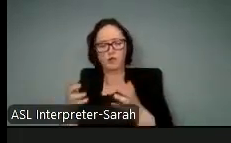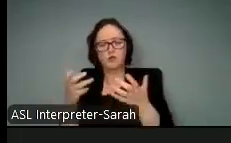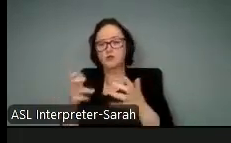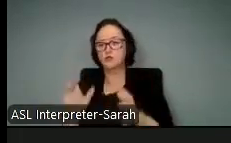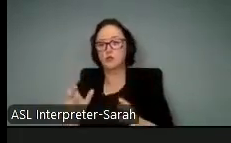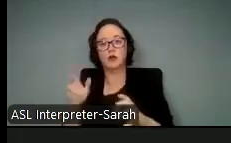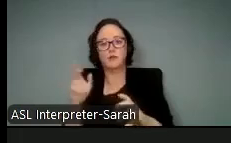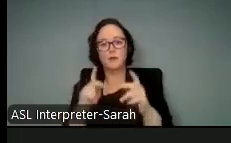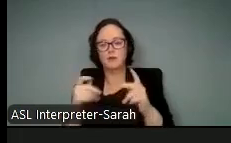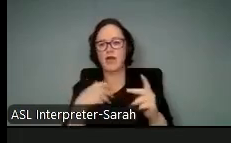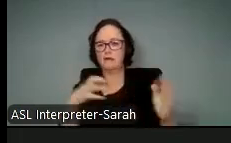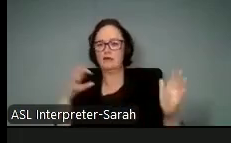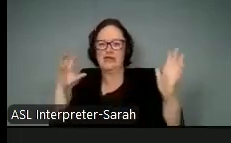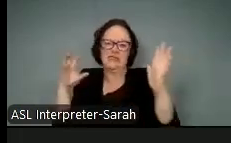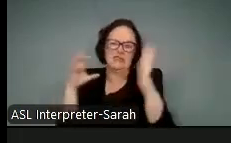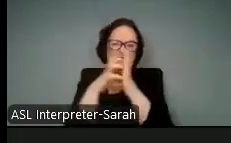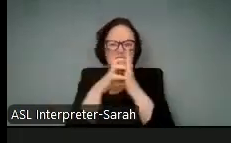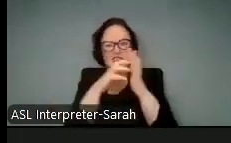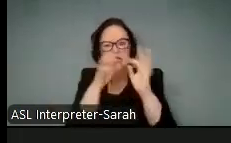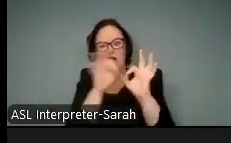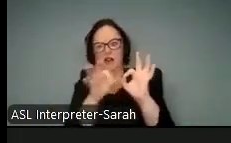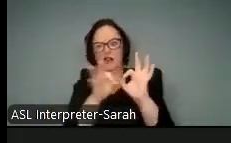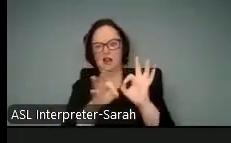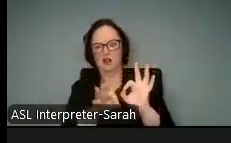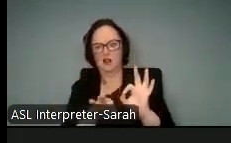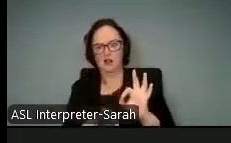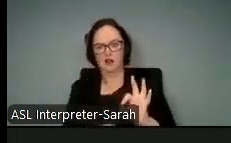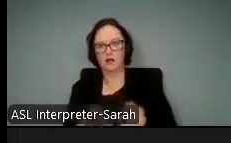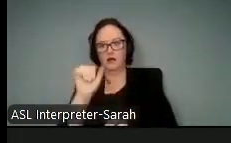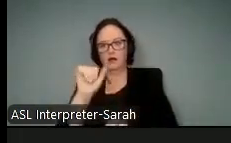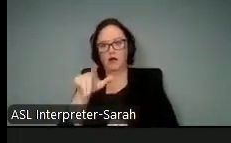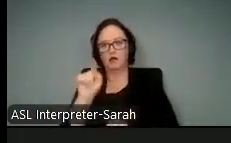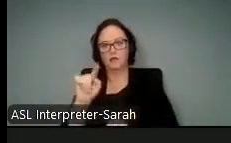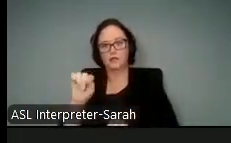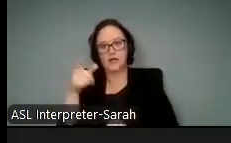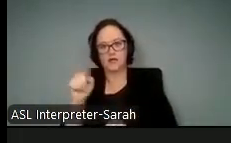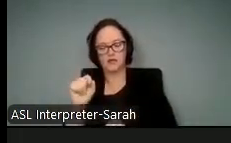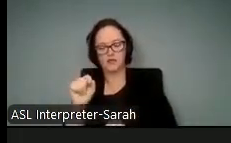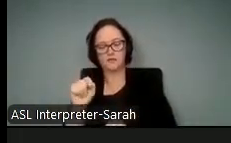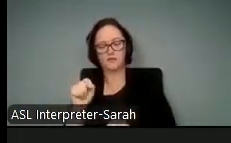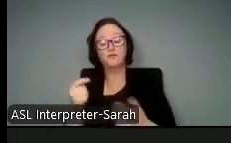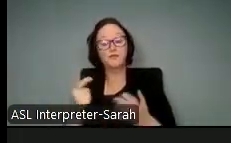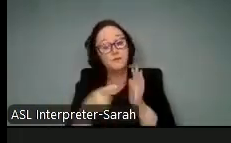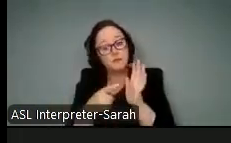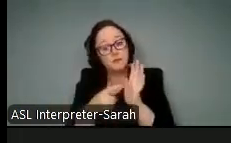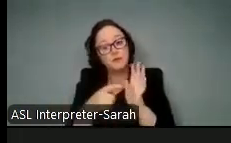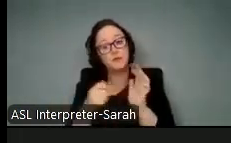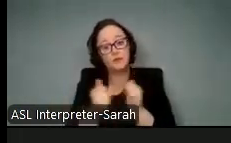There are some cases in which we do need to do this, especially with legacy software, legacy websites,